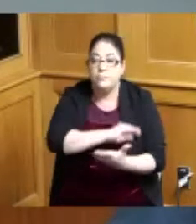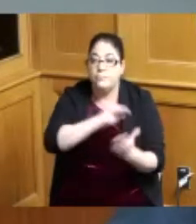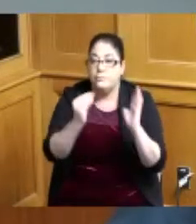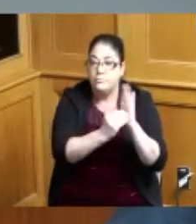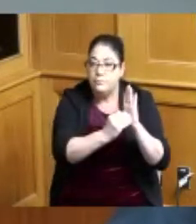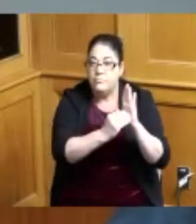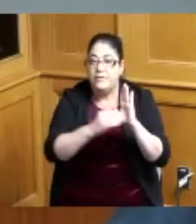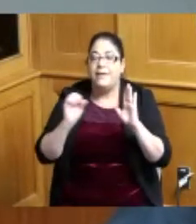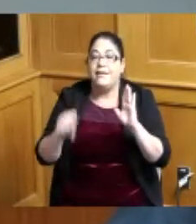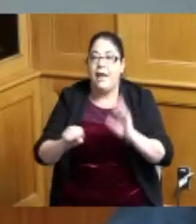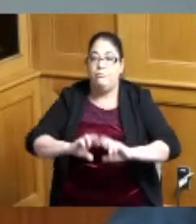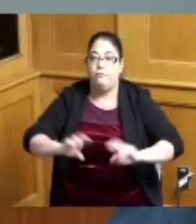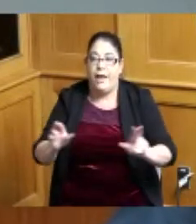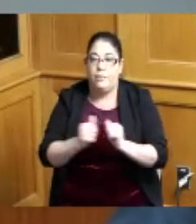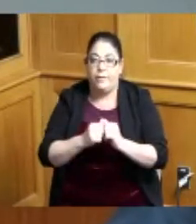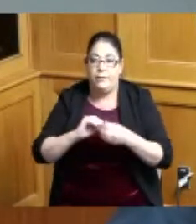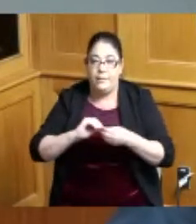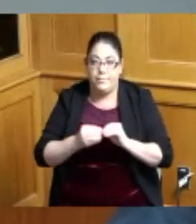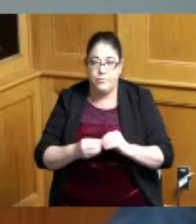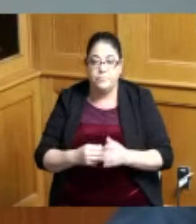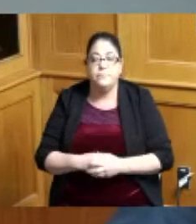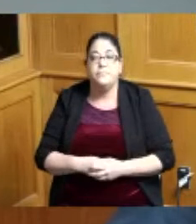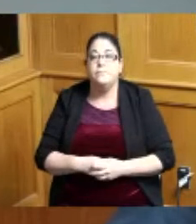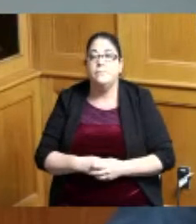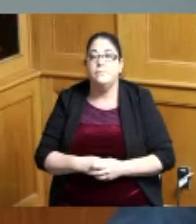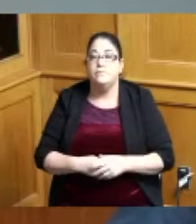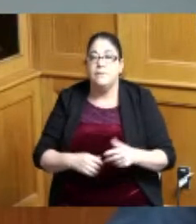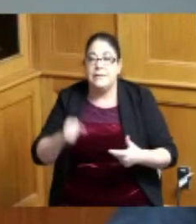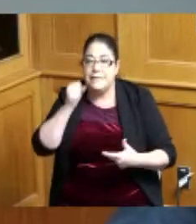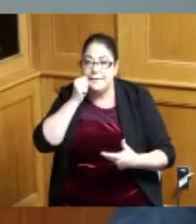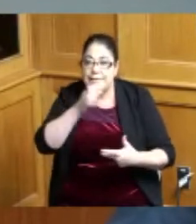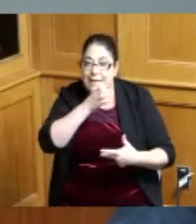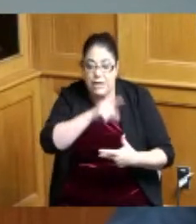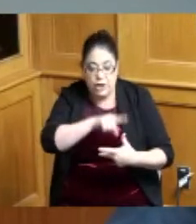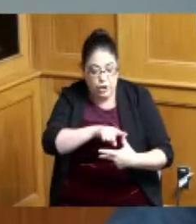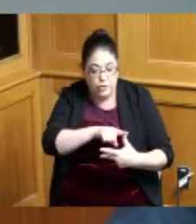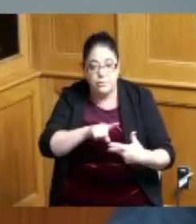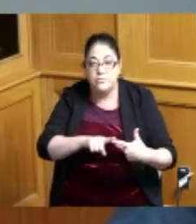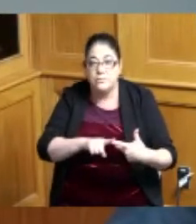that there's three total the senior services levy the health and hospitalization or the indigent